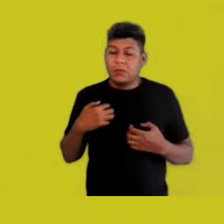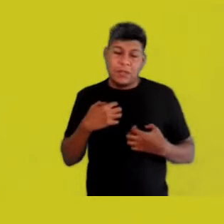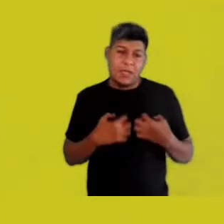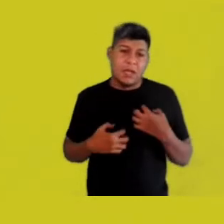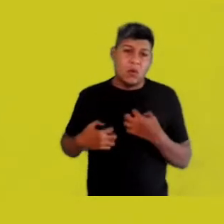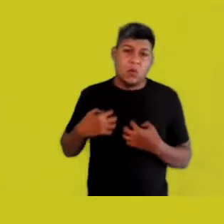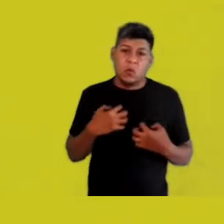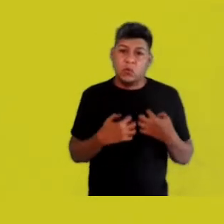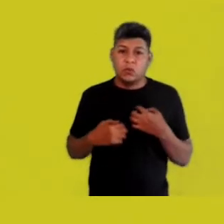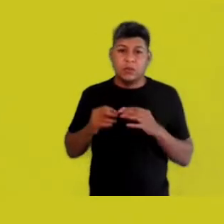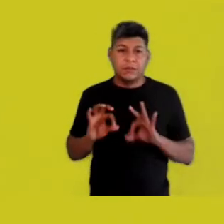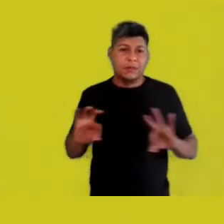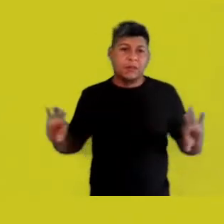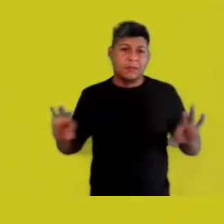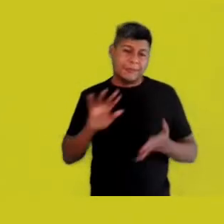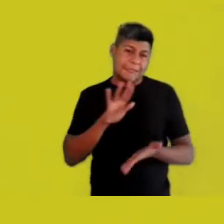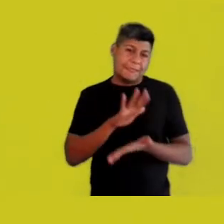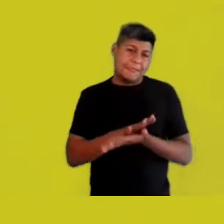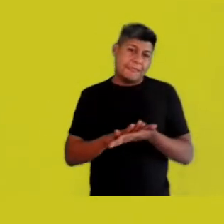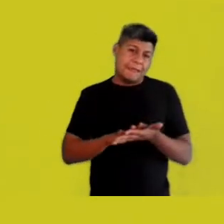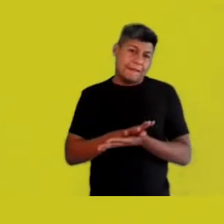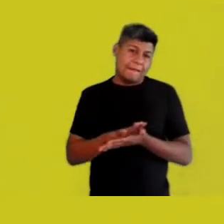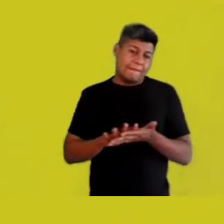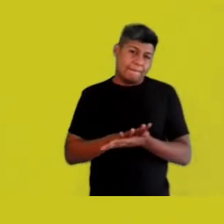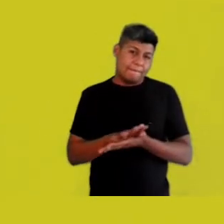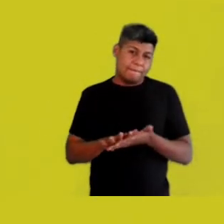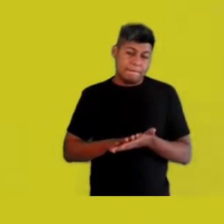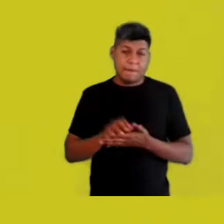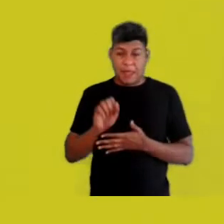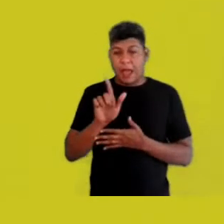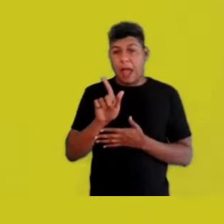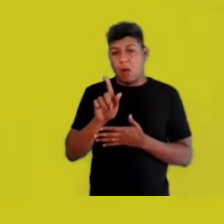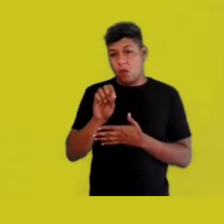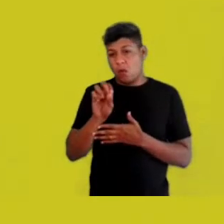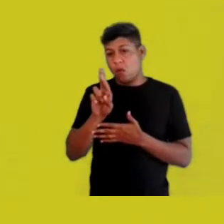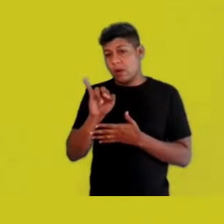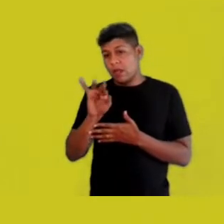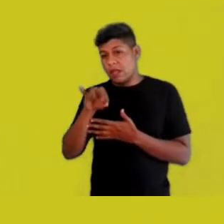as Aílton Krenak said. The algorithm implements this flow of the networks,